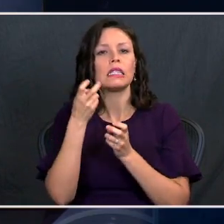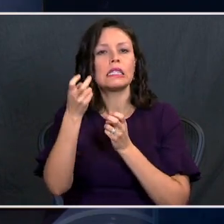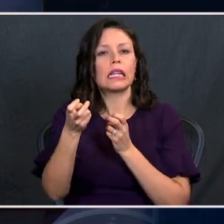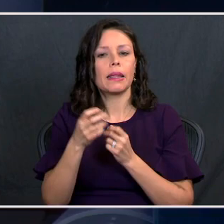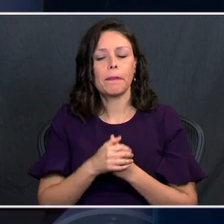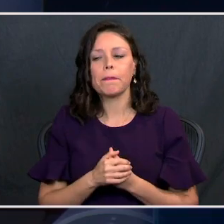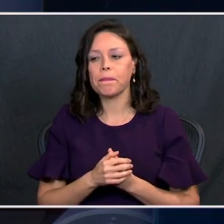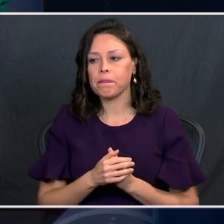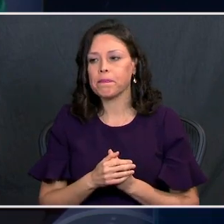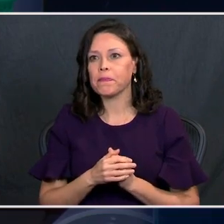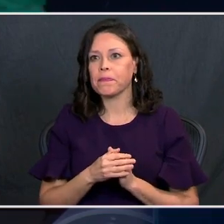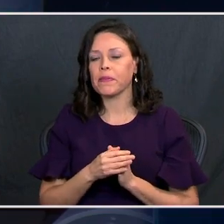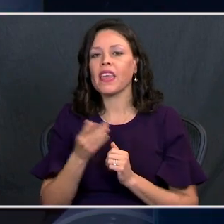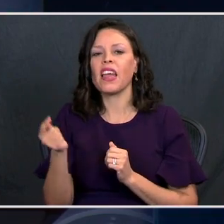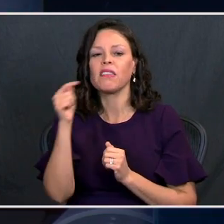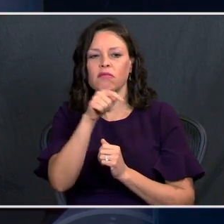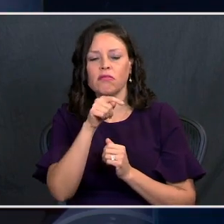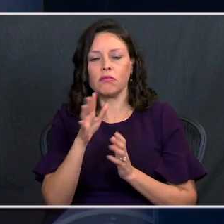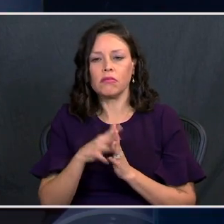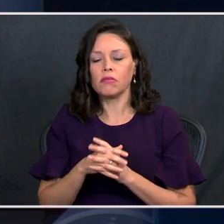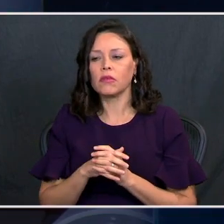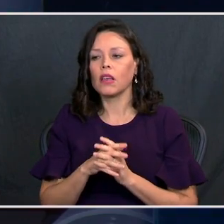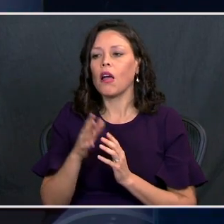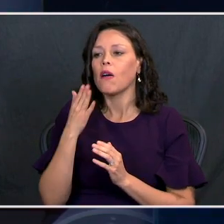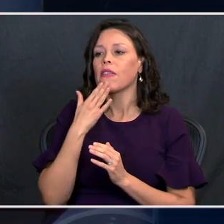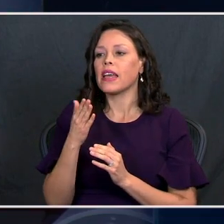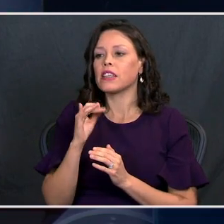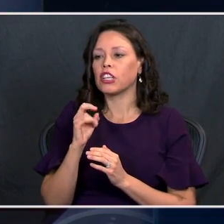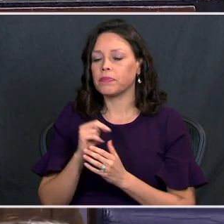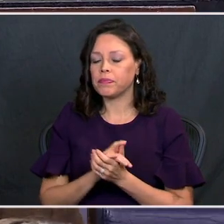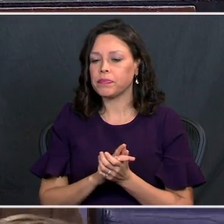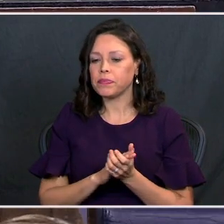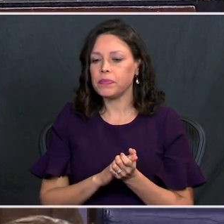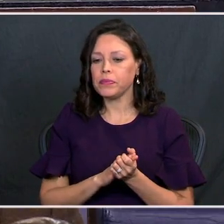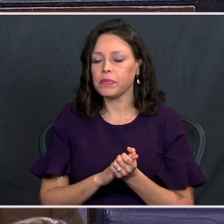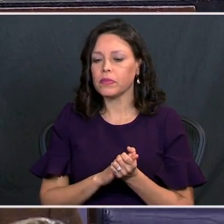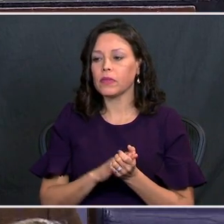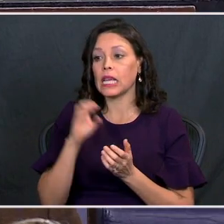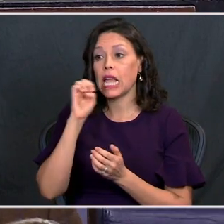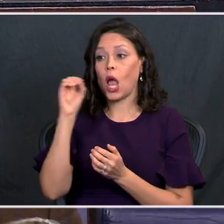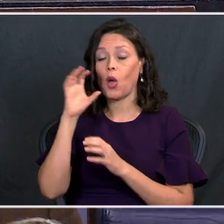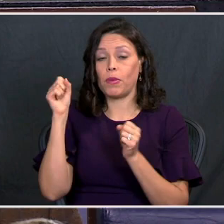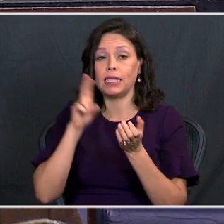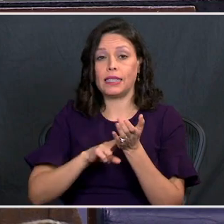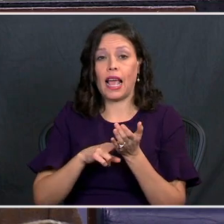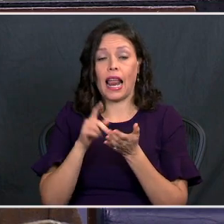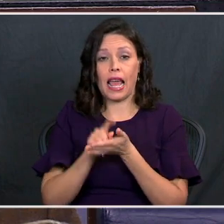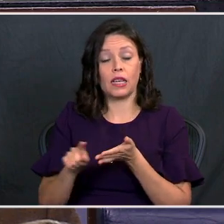Ms. Psaki: And then I'll come to you. Sorry, go ahead. The Press: Thanks, Jen. In an executive order that the President signed last week,